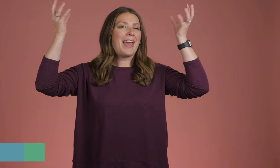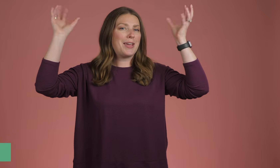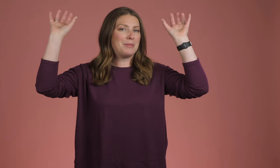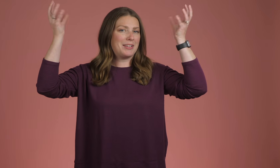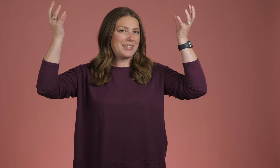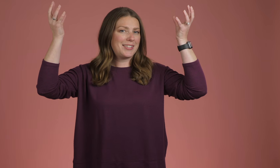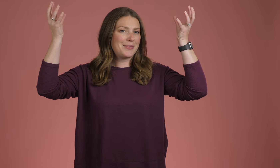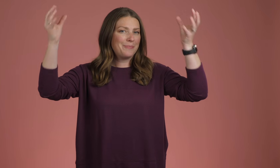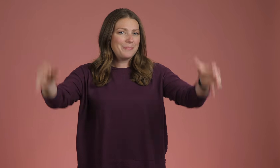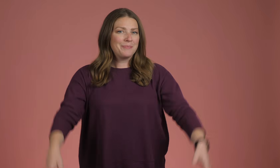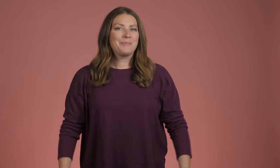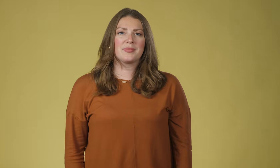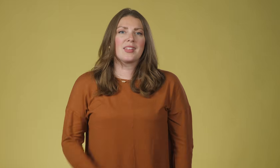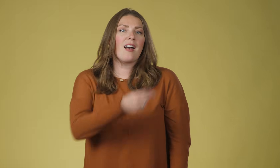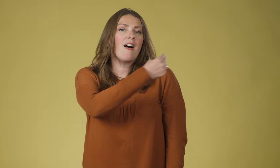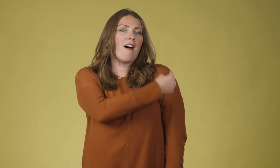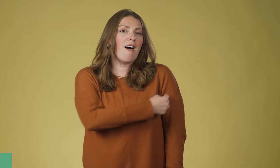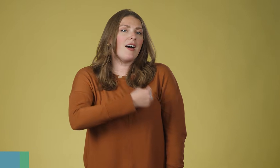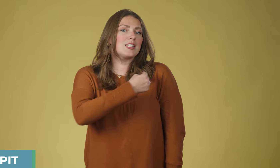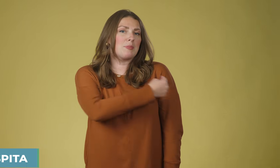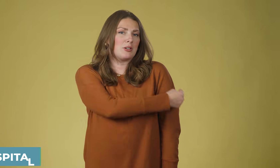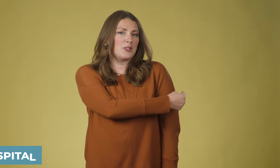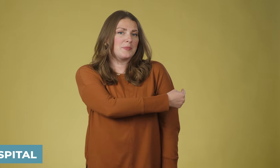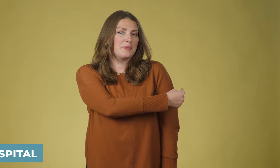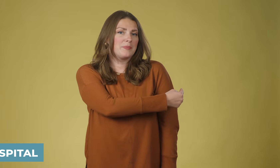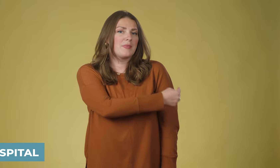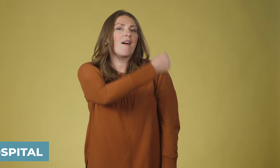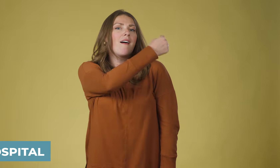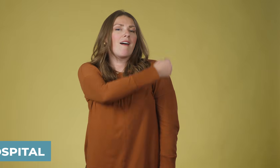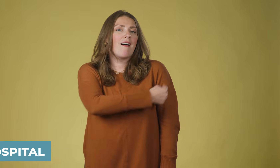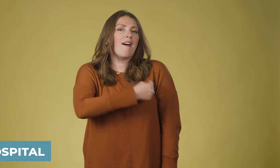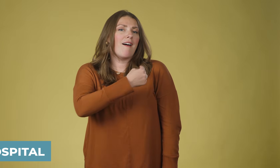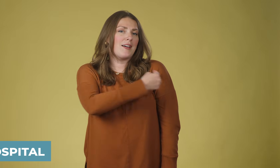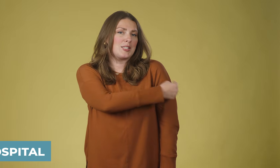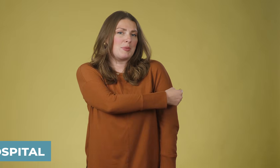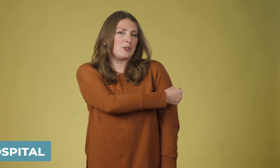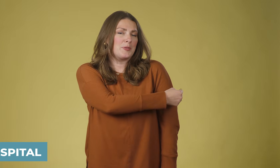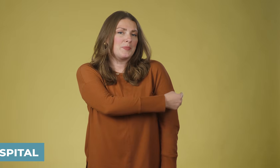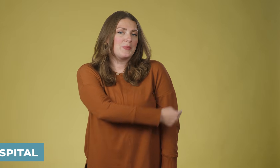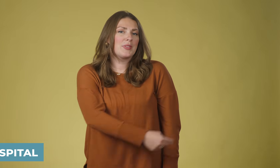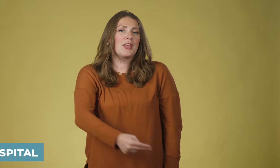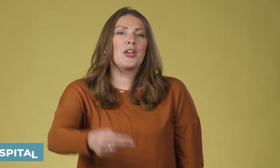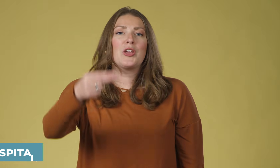Ambulance. Hospital.